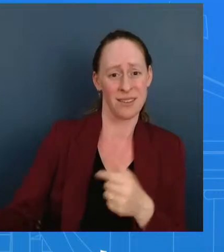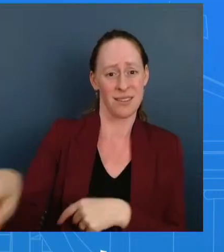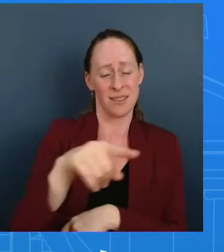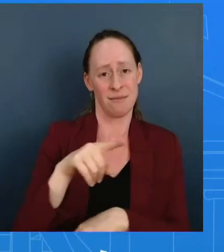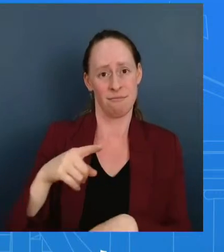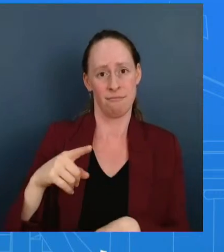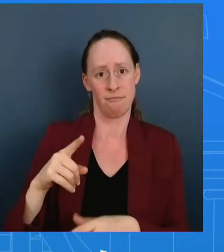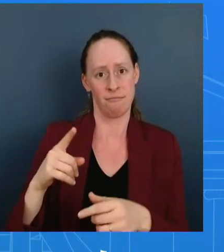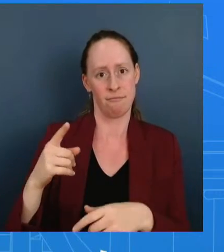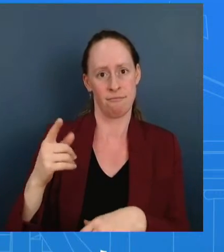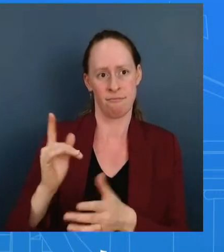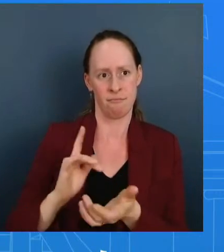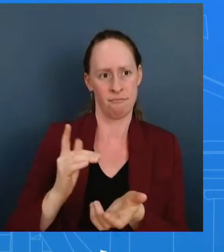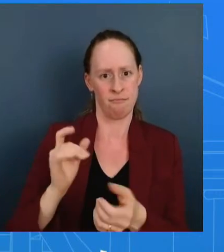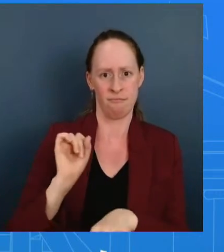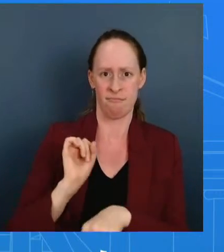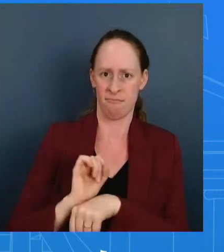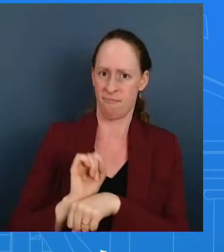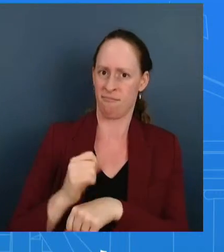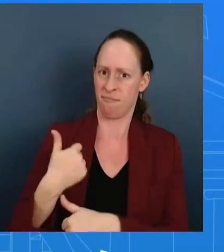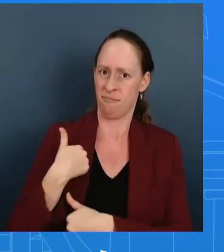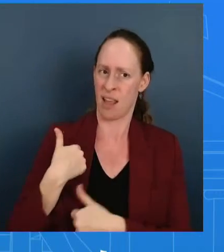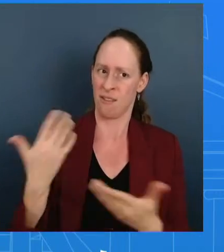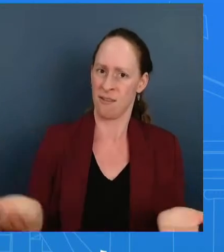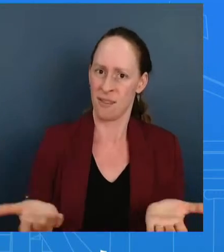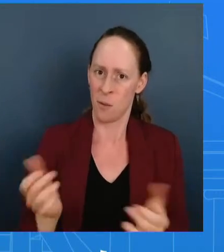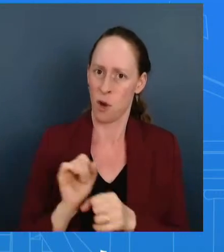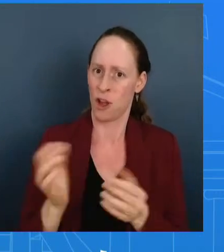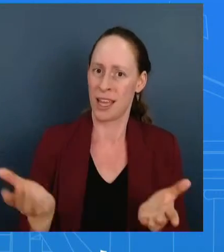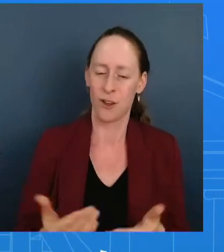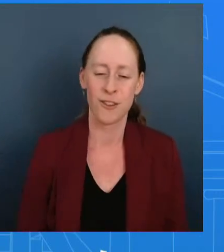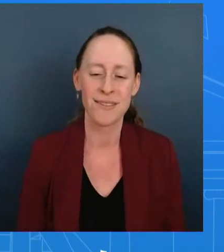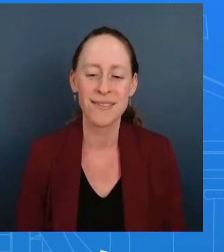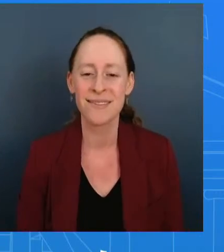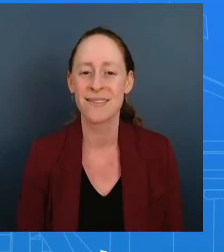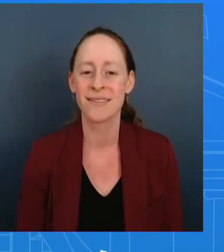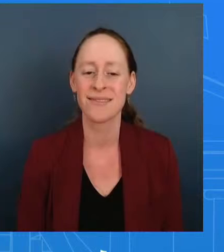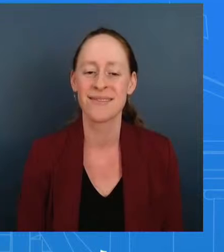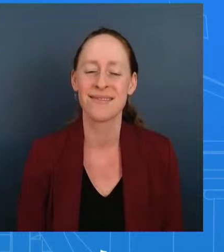The Press: But you certainly could clear this all up just by saying what he was doing here and if it was connected to the president: yes or no?